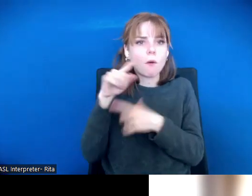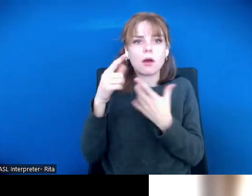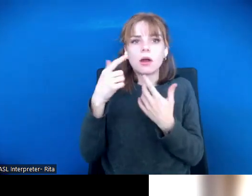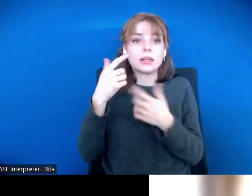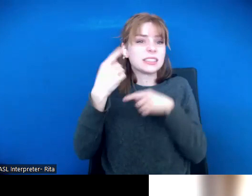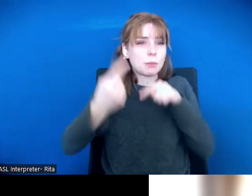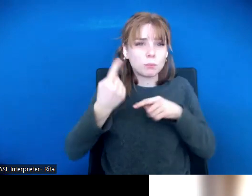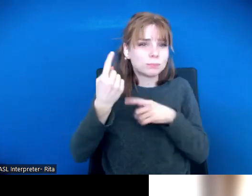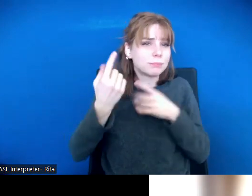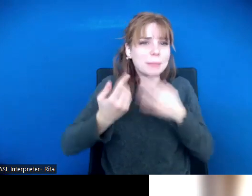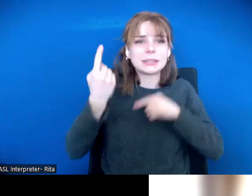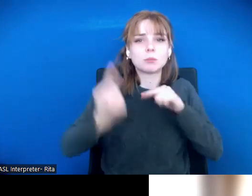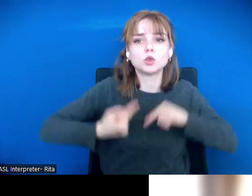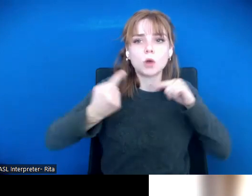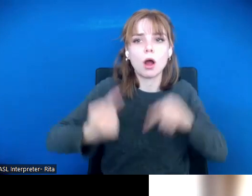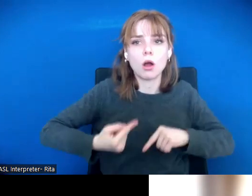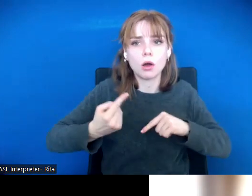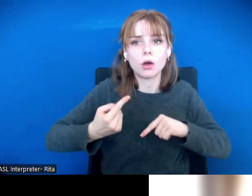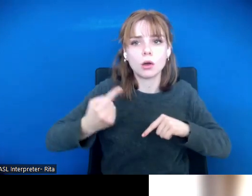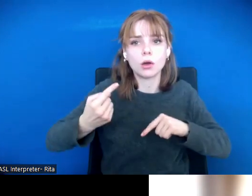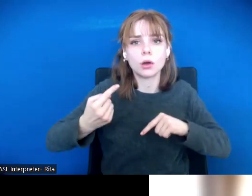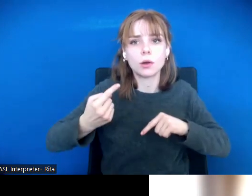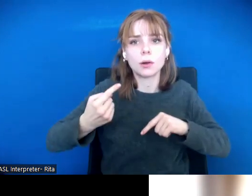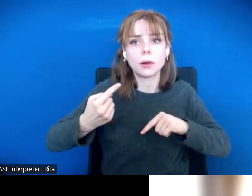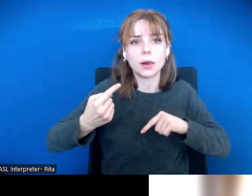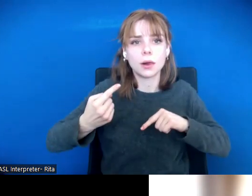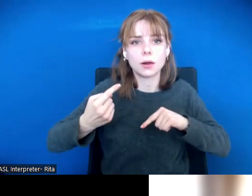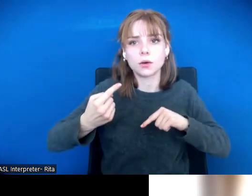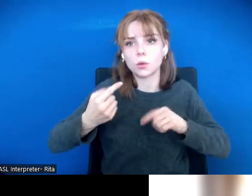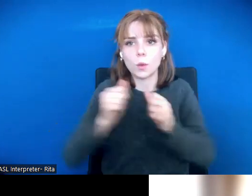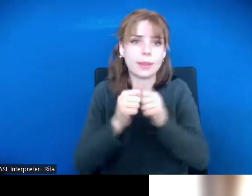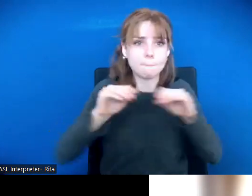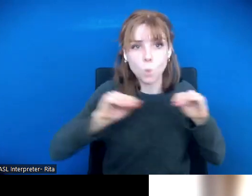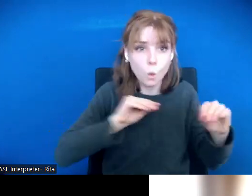have the capacity to lock. Another example of something that is low tech.